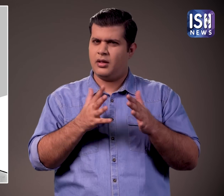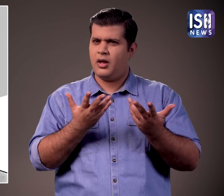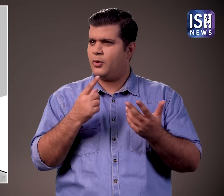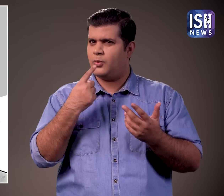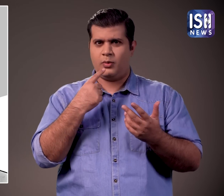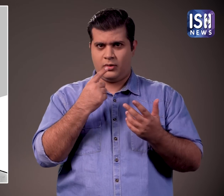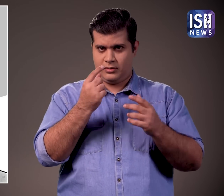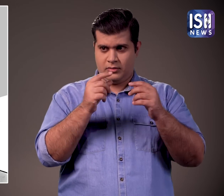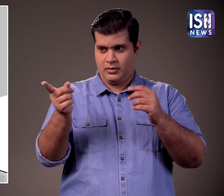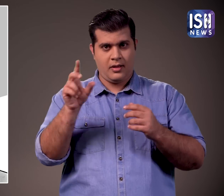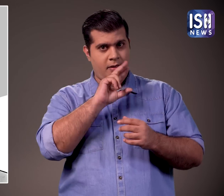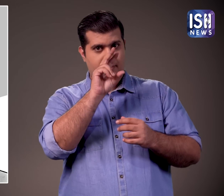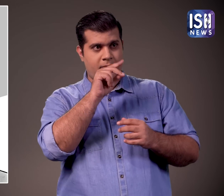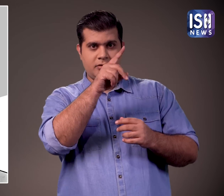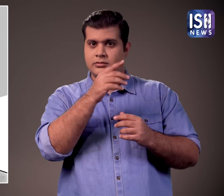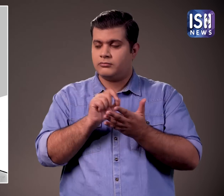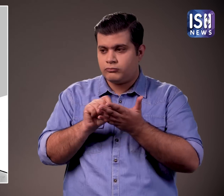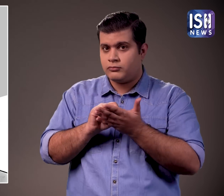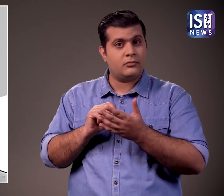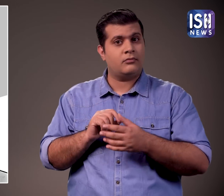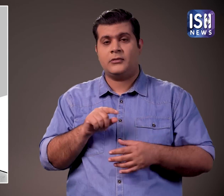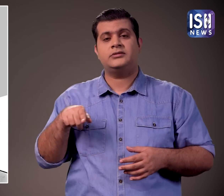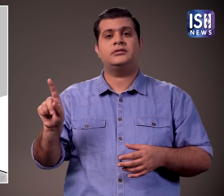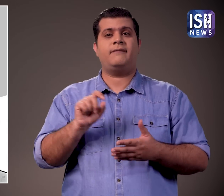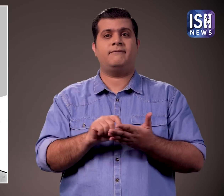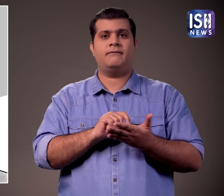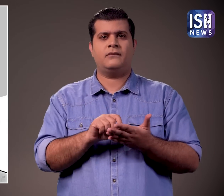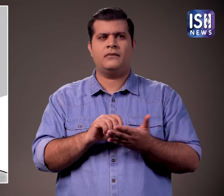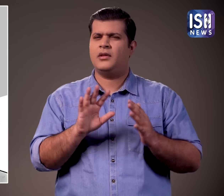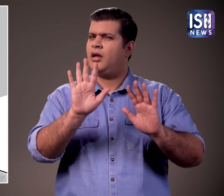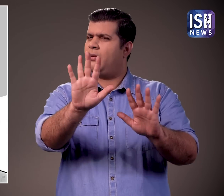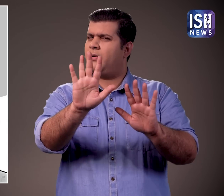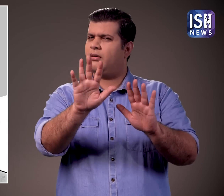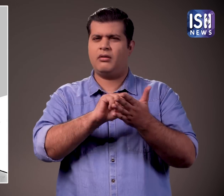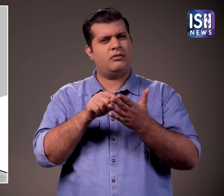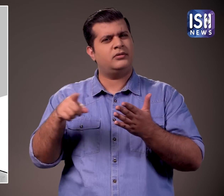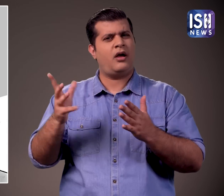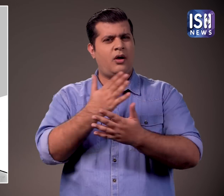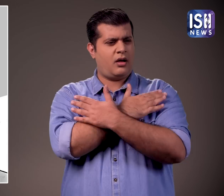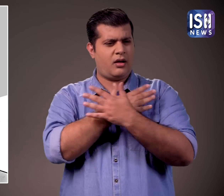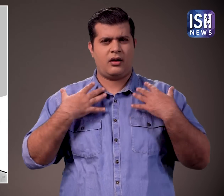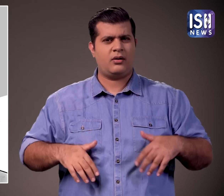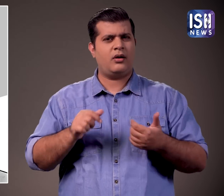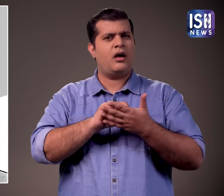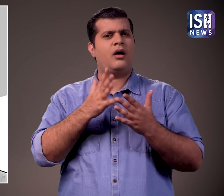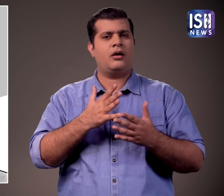But how did he write it? Did he spoke and someone else wrote it for him? No! He wrote it by himself. Wait! But how did he write as his limbs were paralysed?